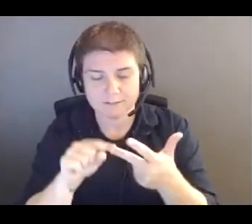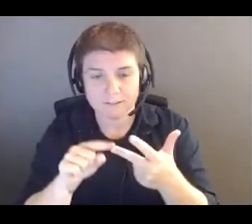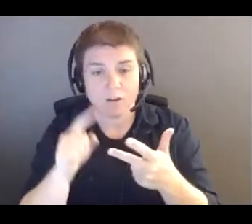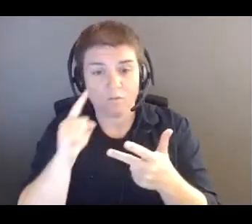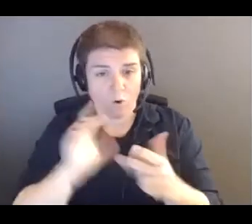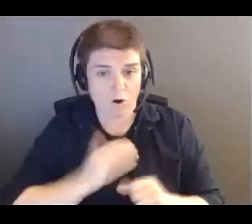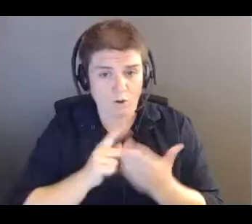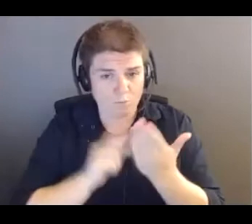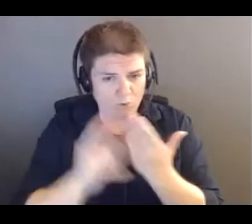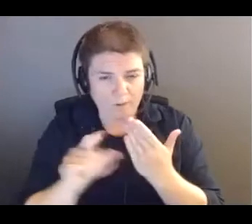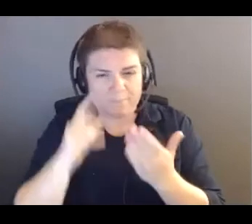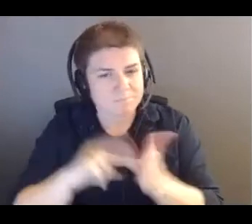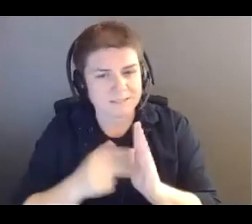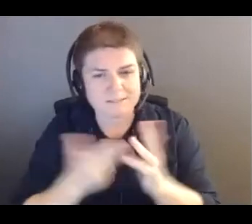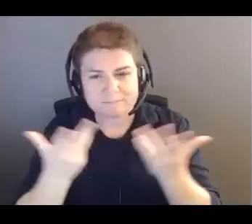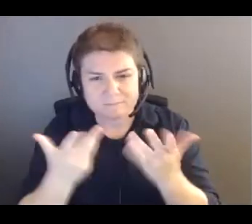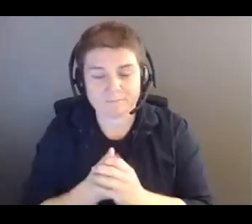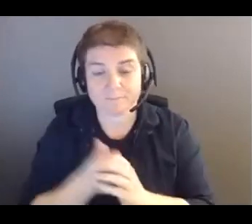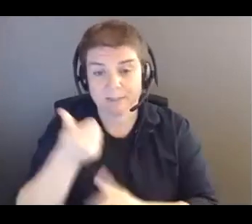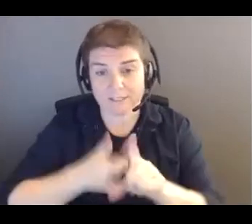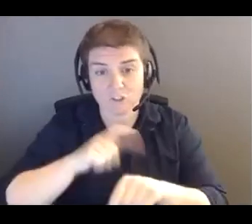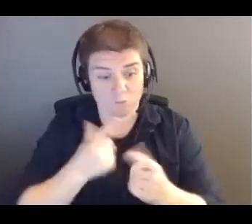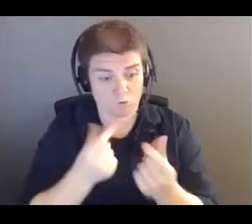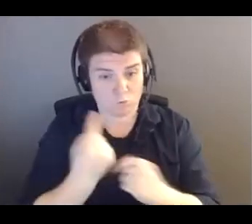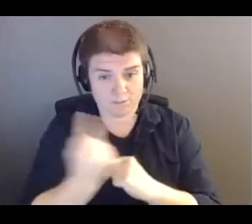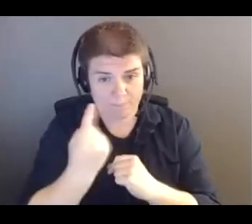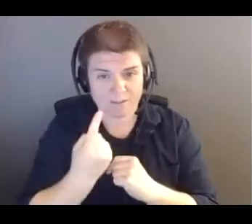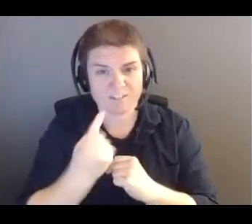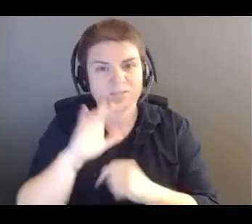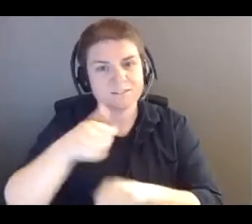it means that every time you do something it creates a positive feedback loop that moves